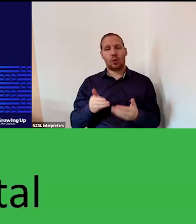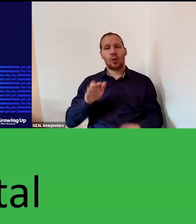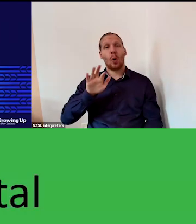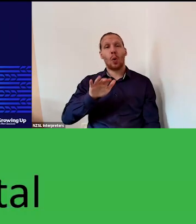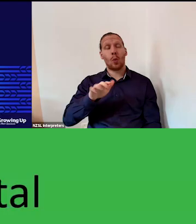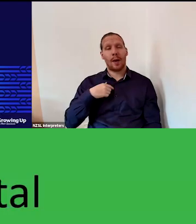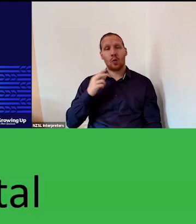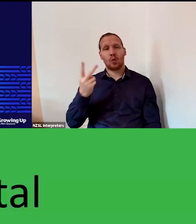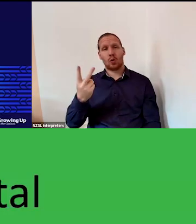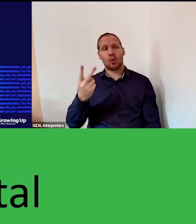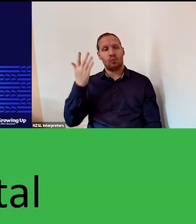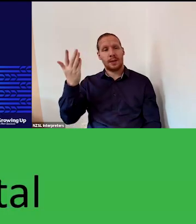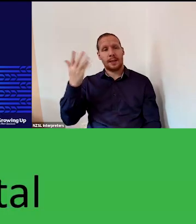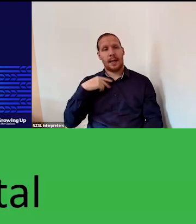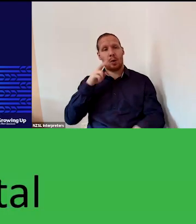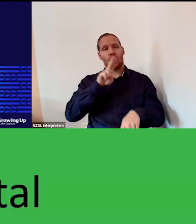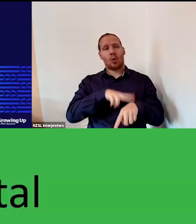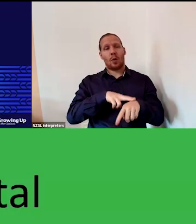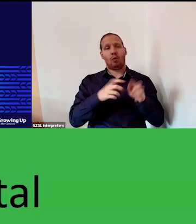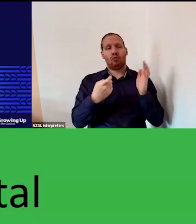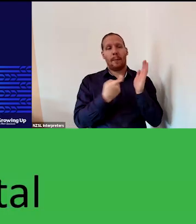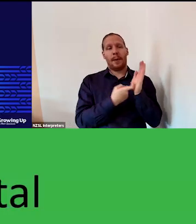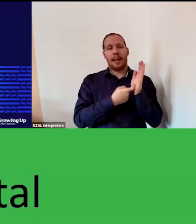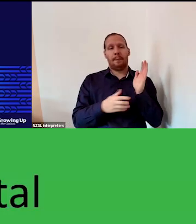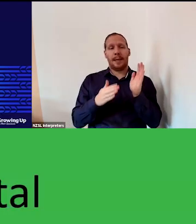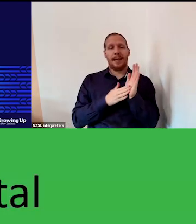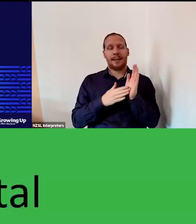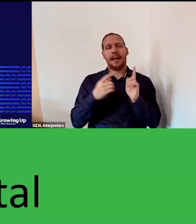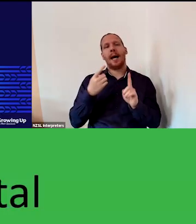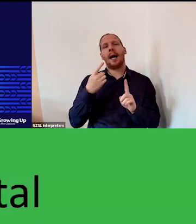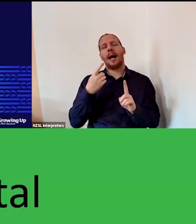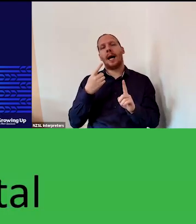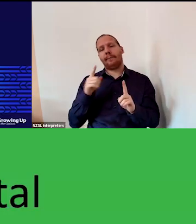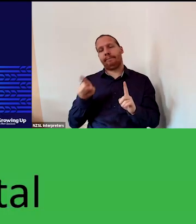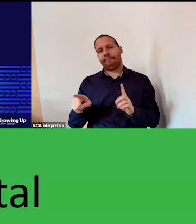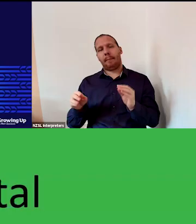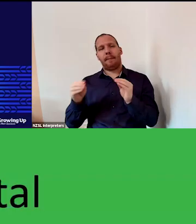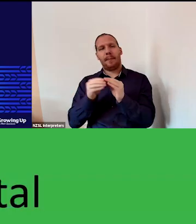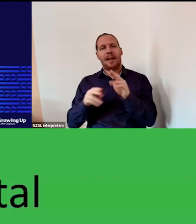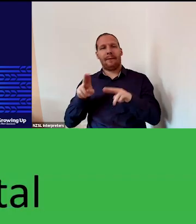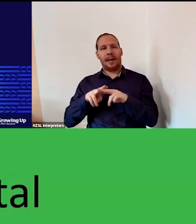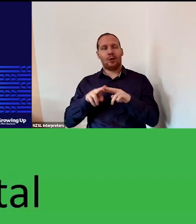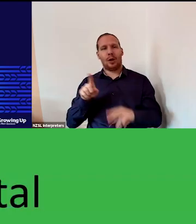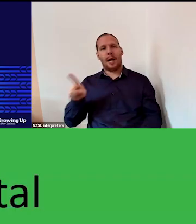from the team doctors Rebecca McKinsey and Ben Fletcher, who are research fellows here at Growing Up in New Zealand.